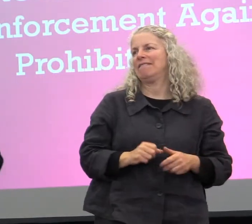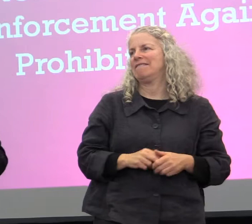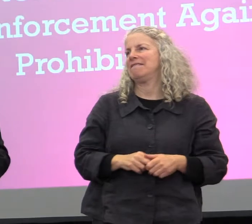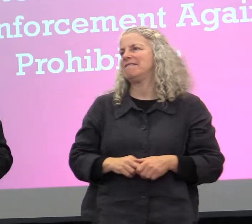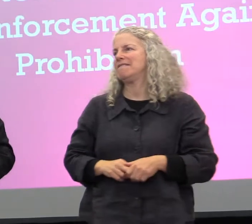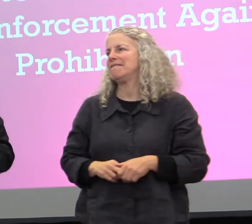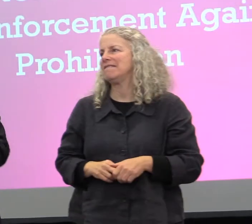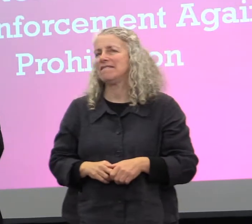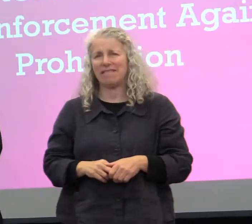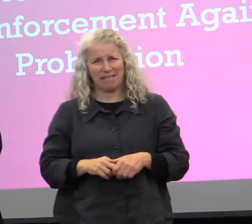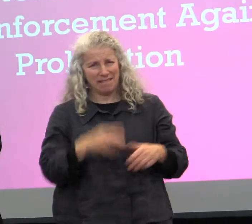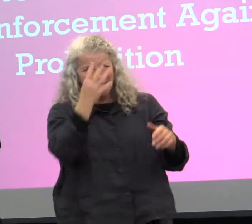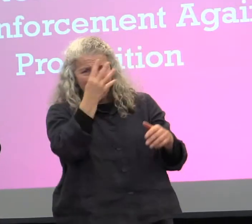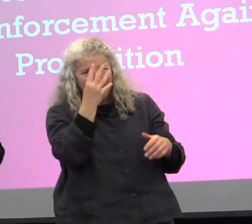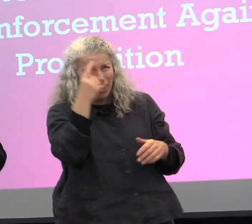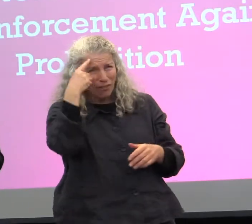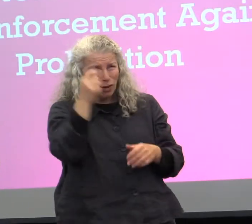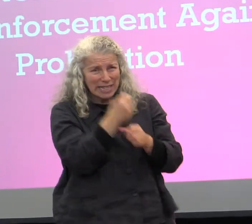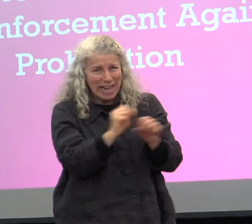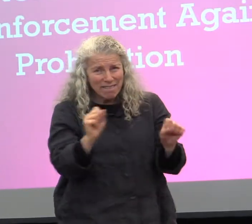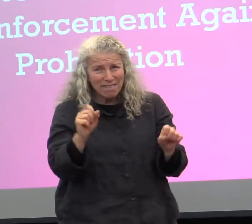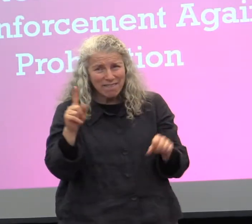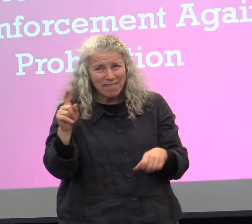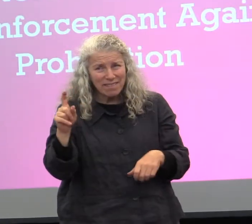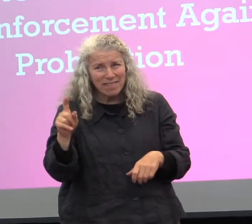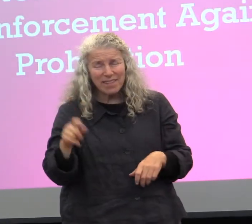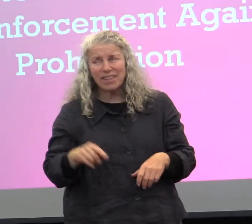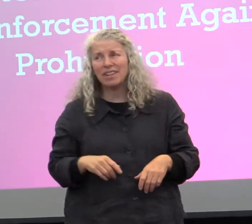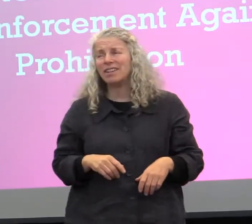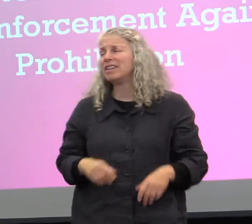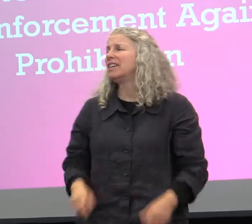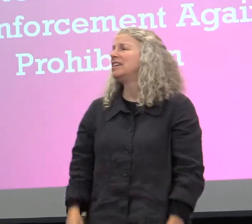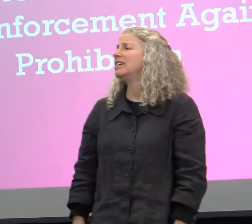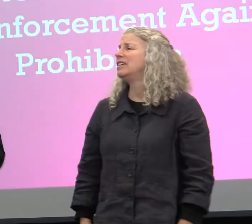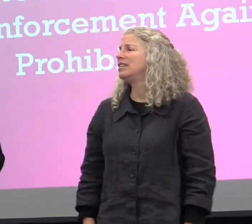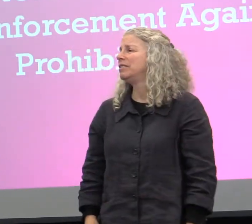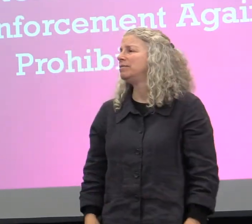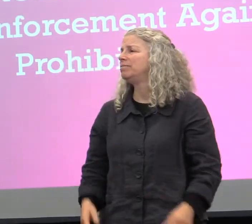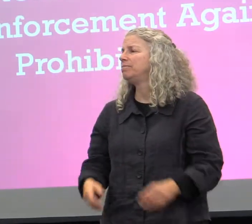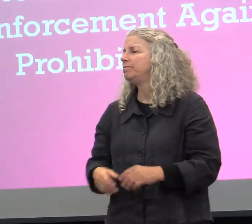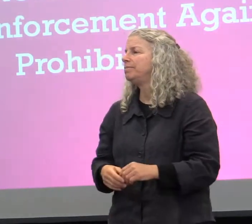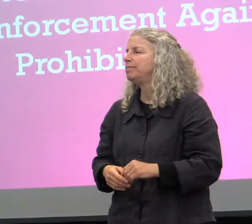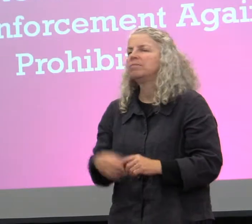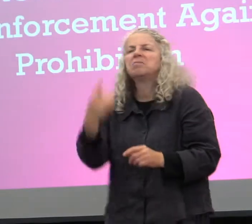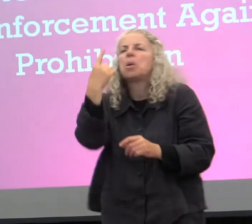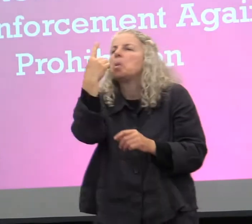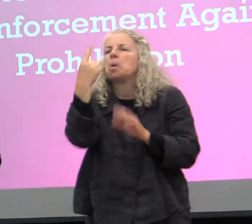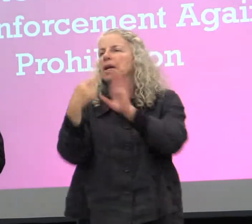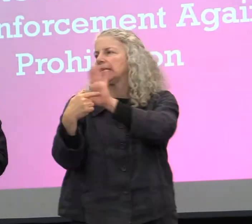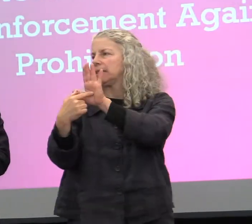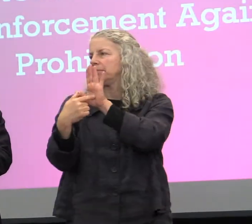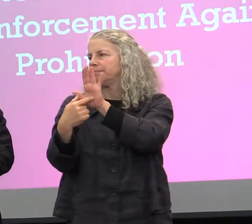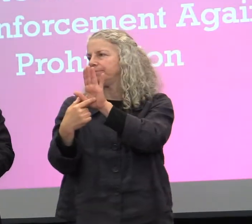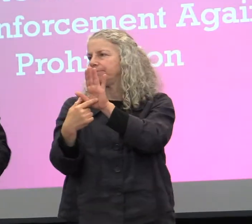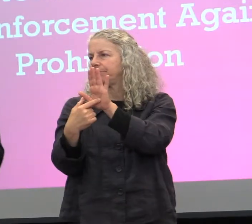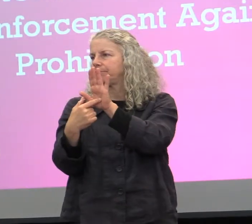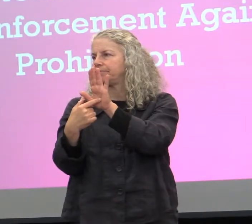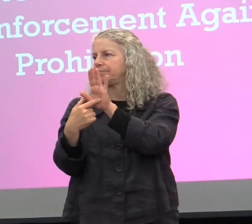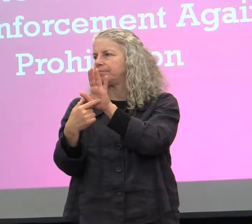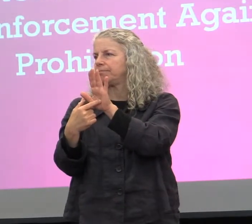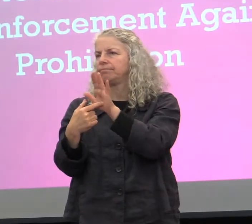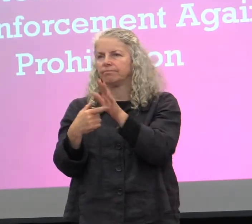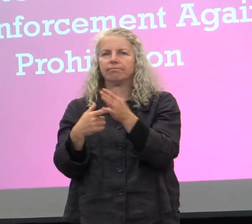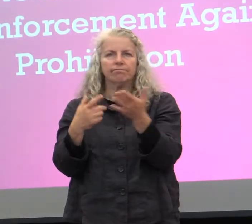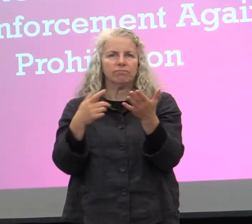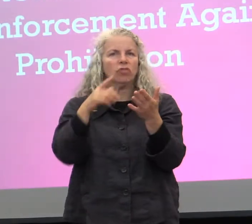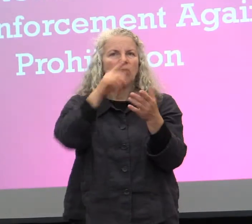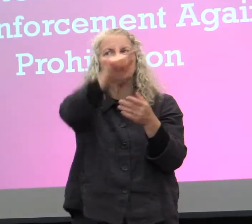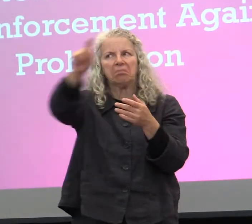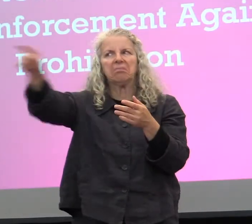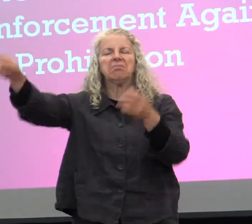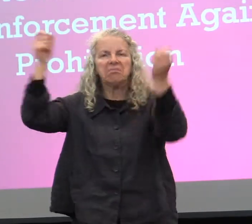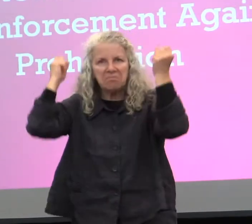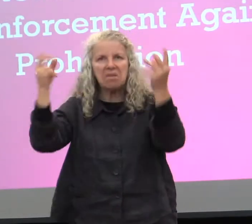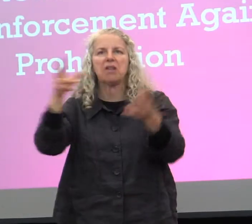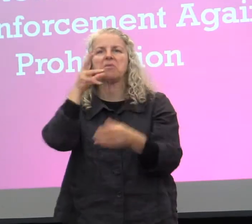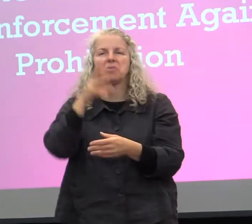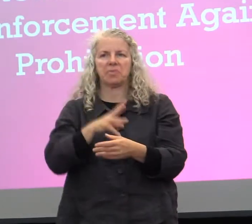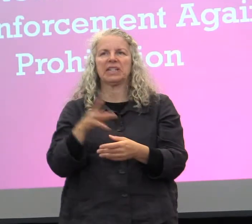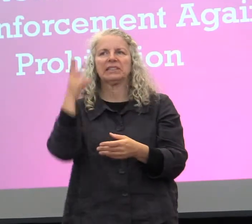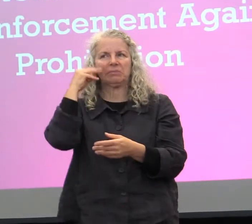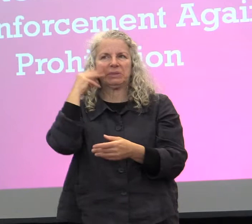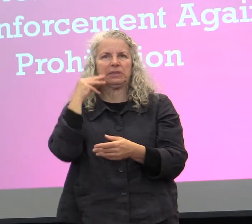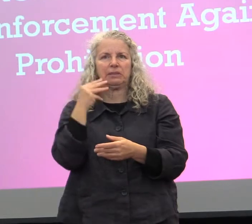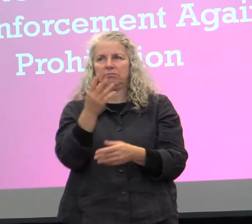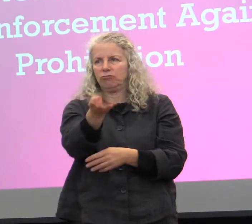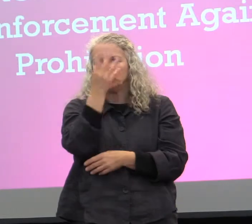Remanded in prison for her own safety. This is one example of many women, many women in prison under similar circumstances,